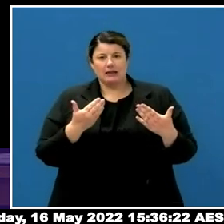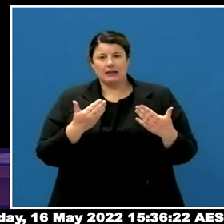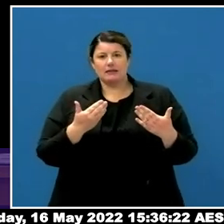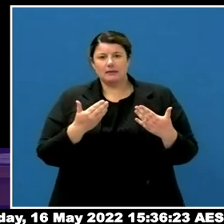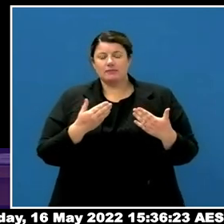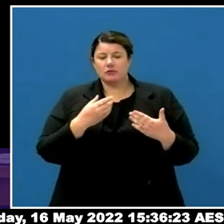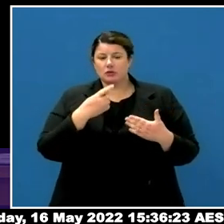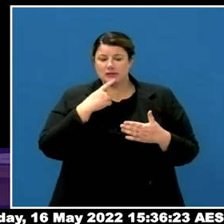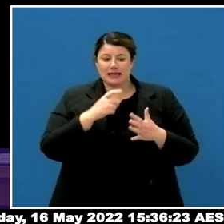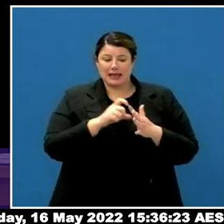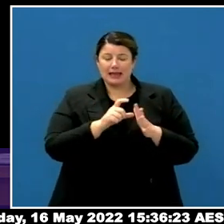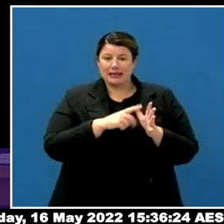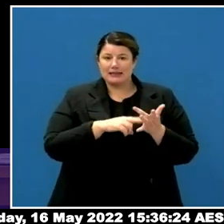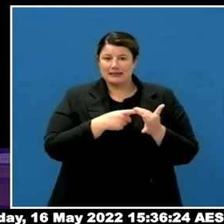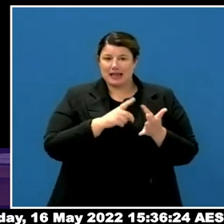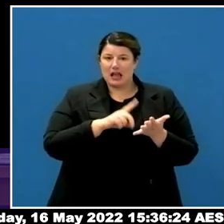Yes.